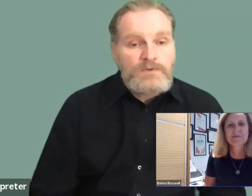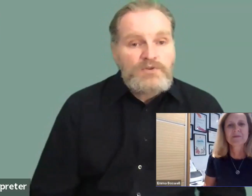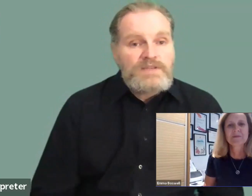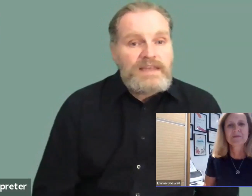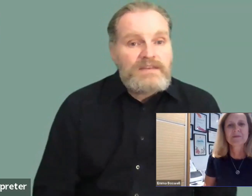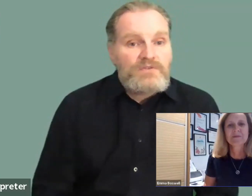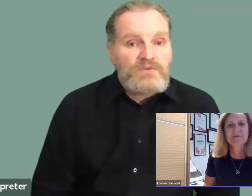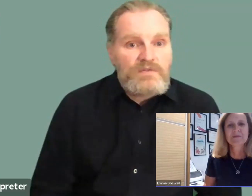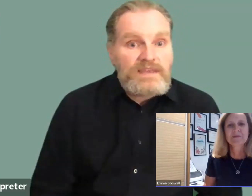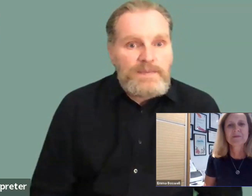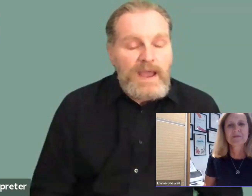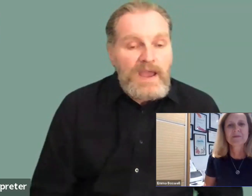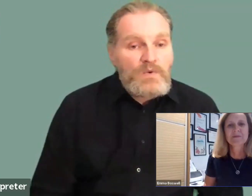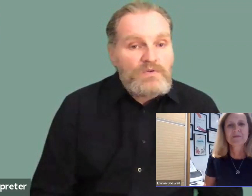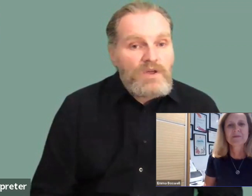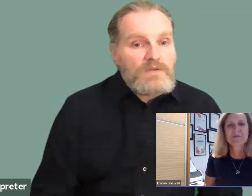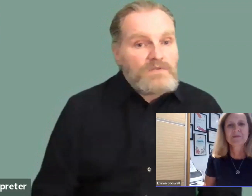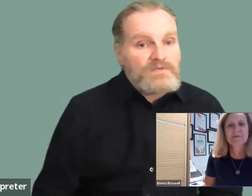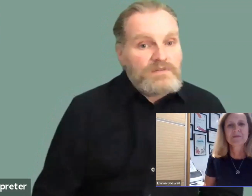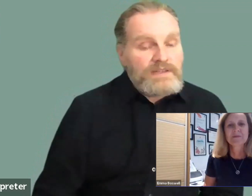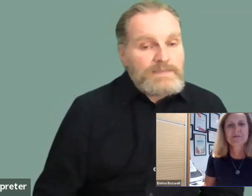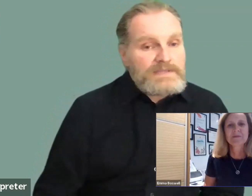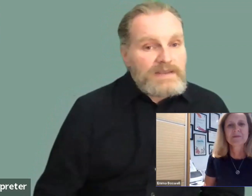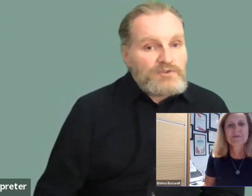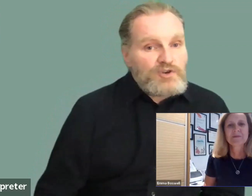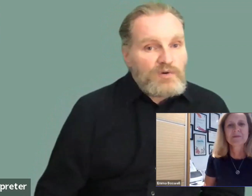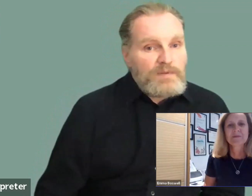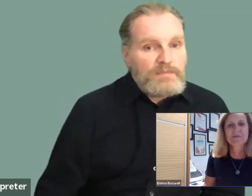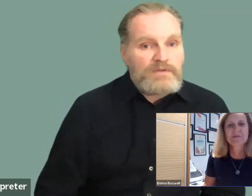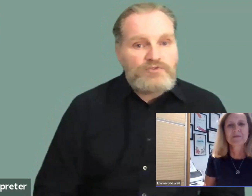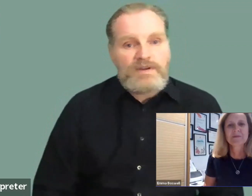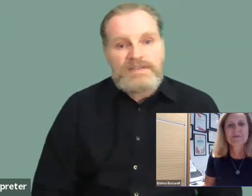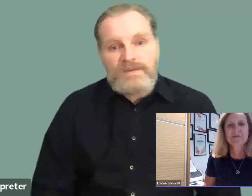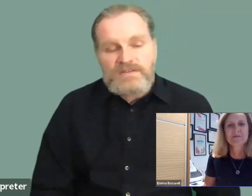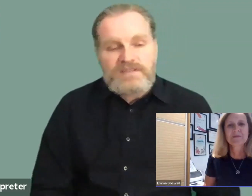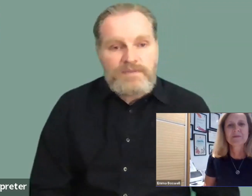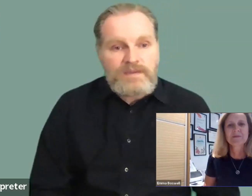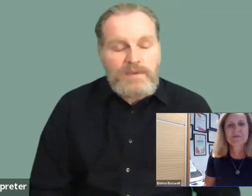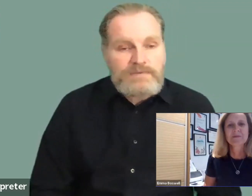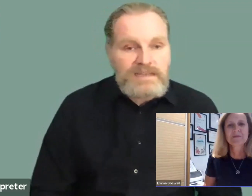opportunity then to think about how you can keep the same job but transfer to something perhaps